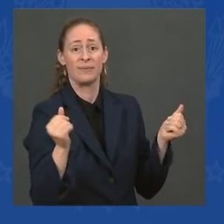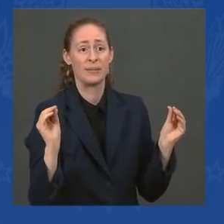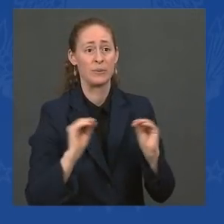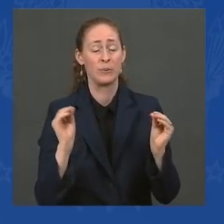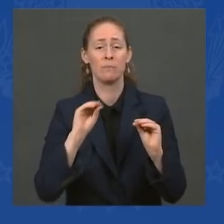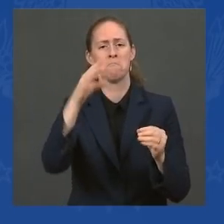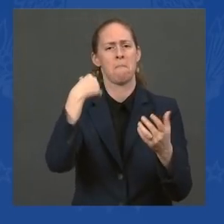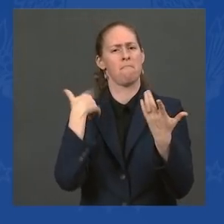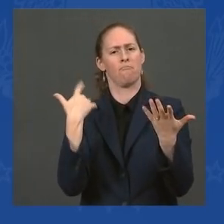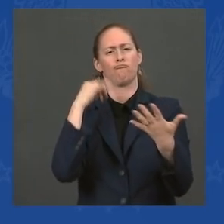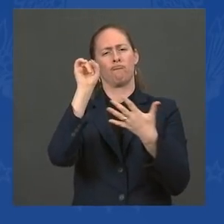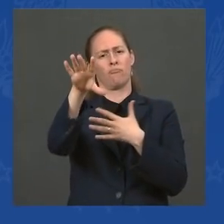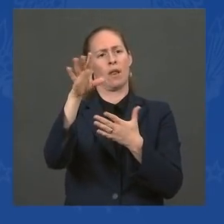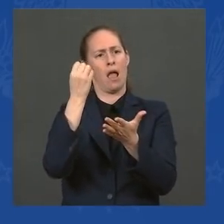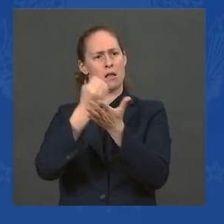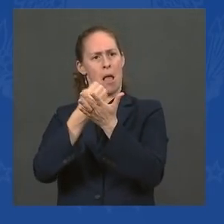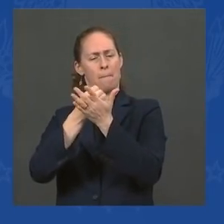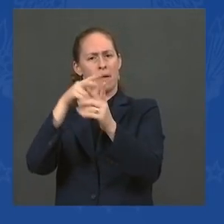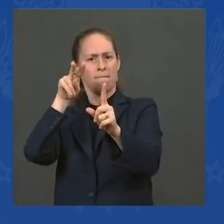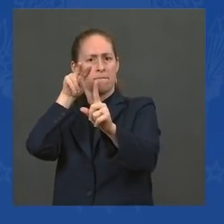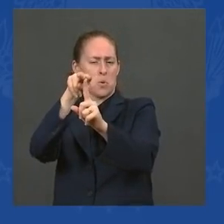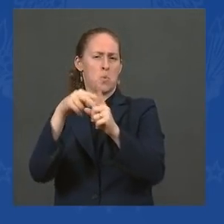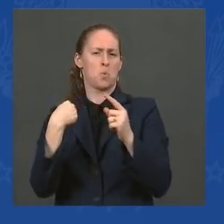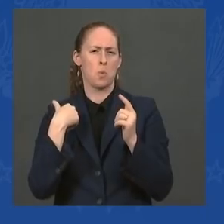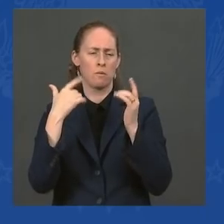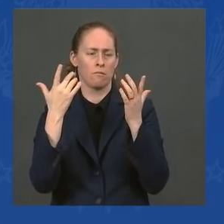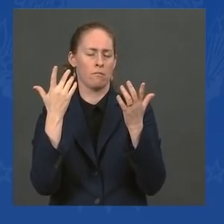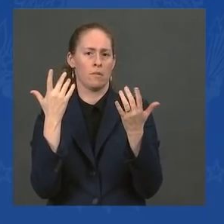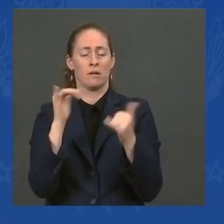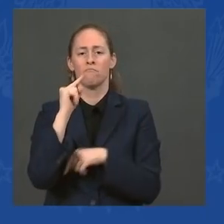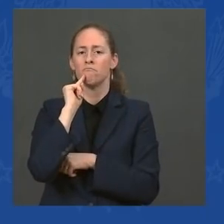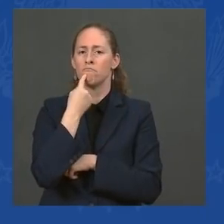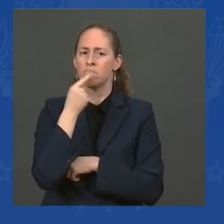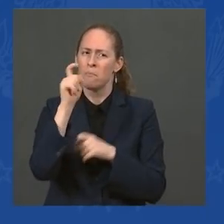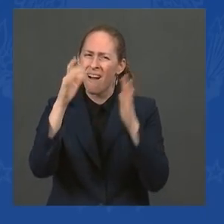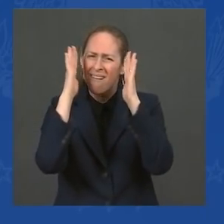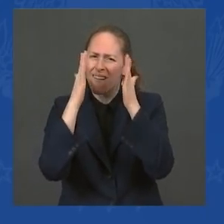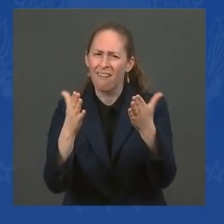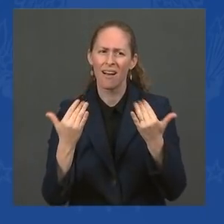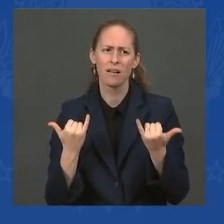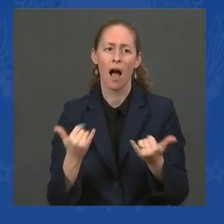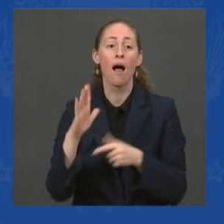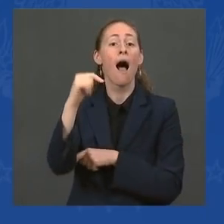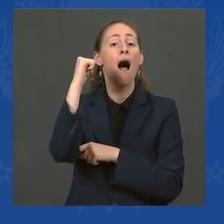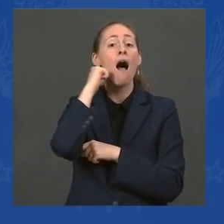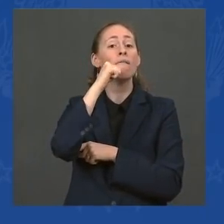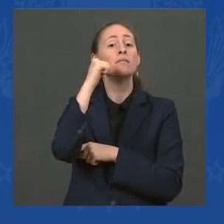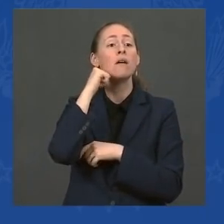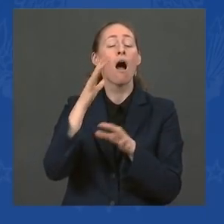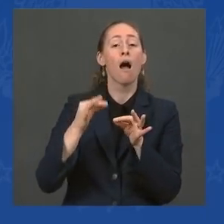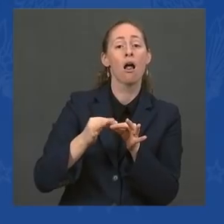we need to resolve this issue very quickly. Every day of delay right now comes with an increase in price,